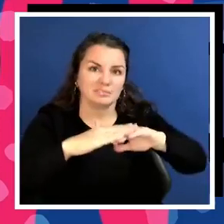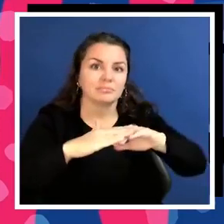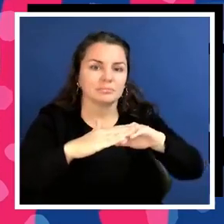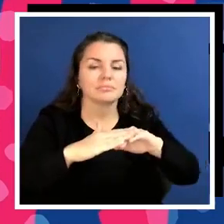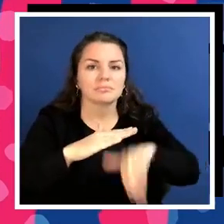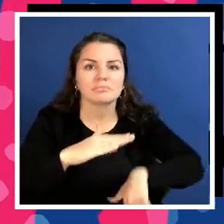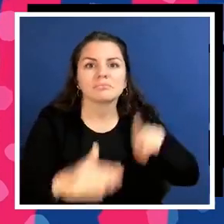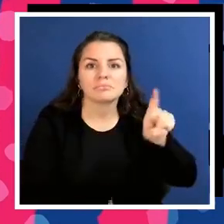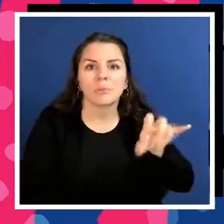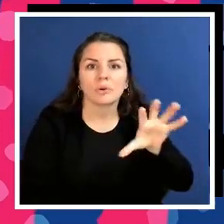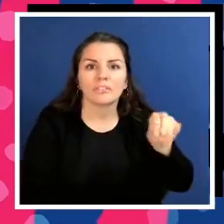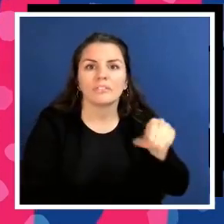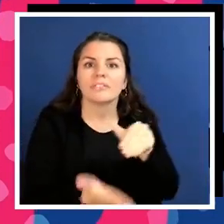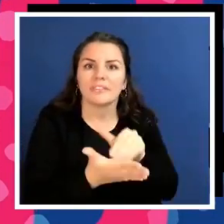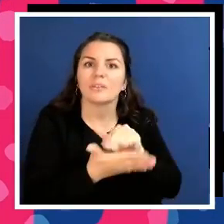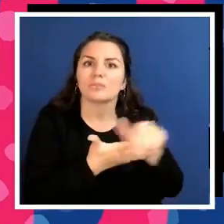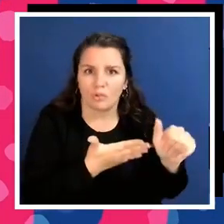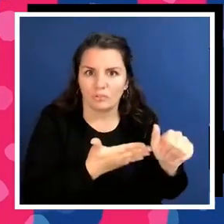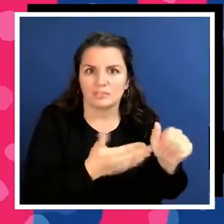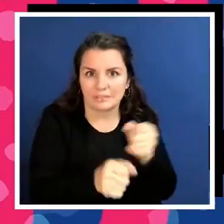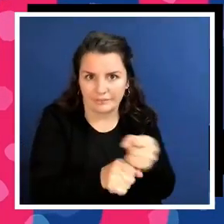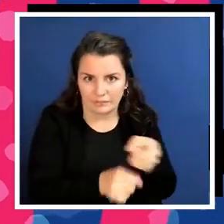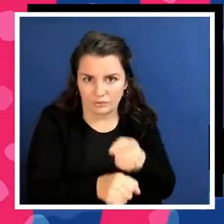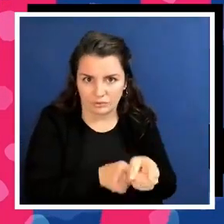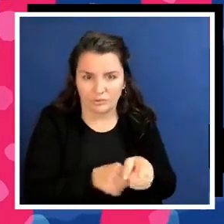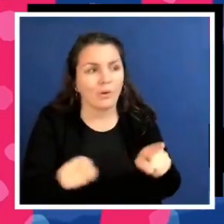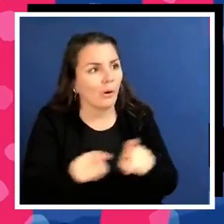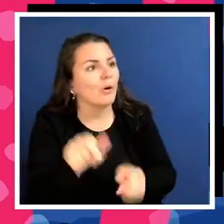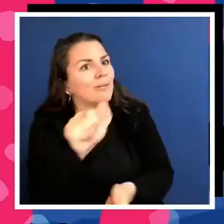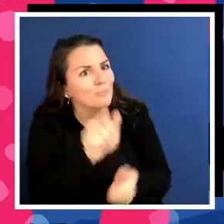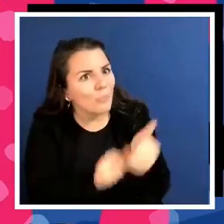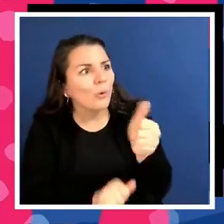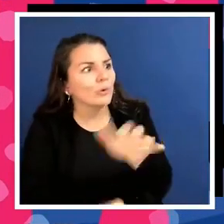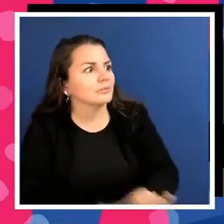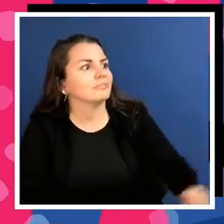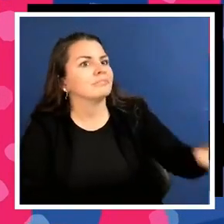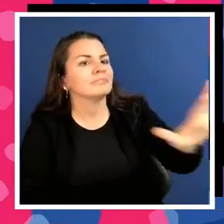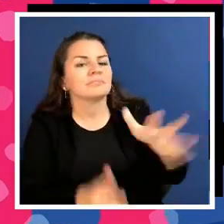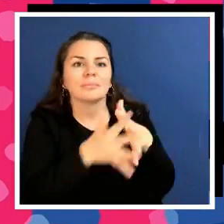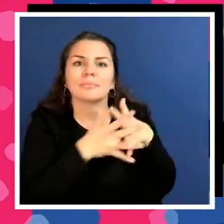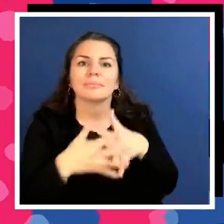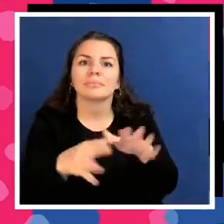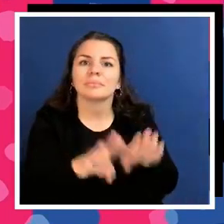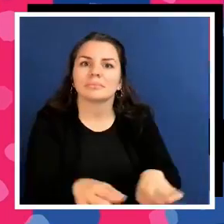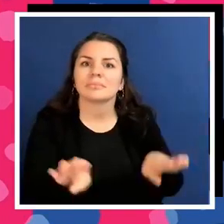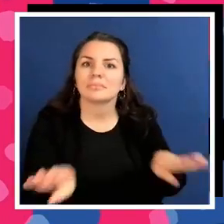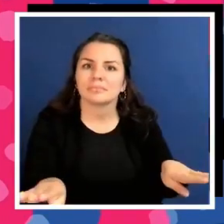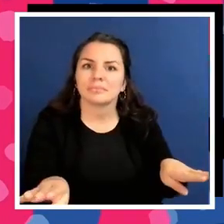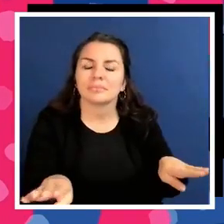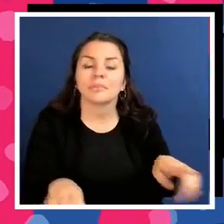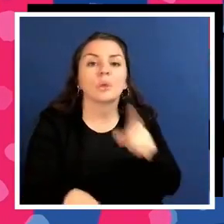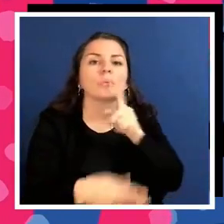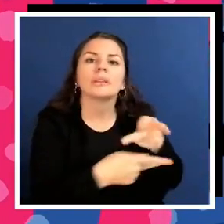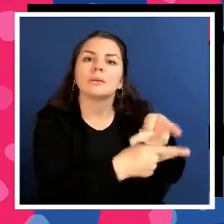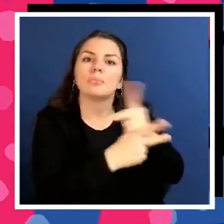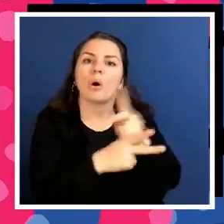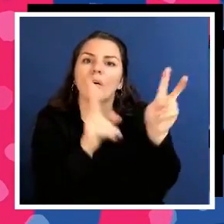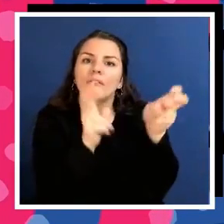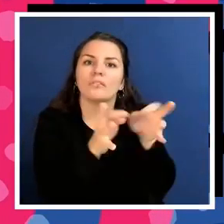THAT COVERS EVERY FAMILY MAKING